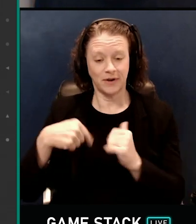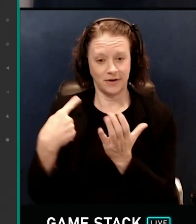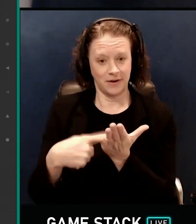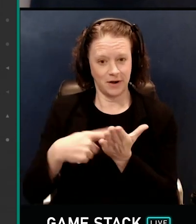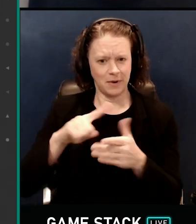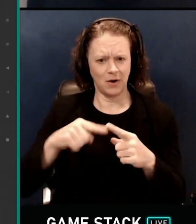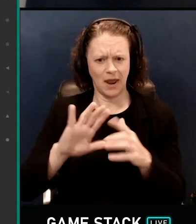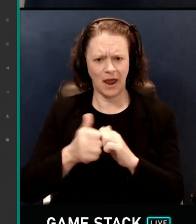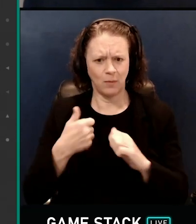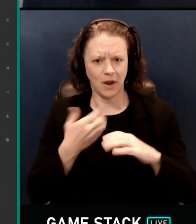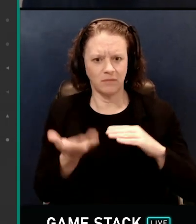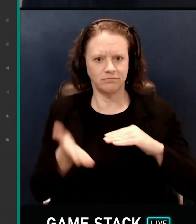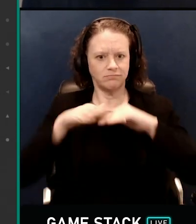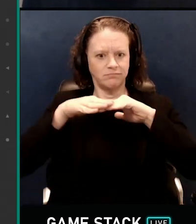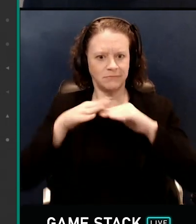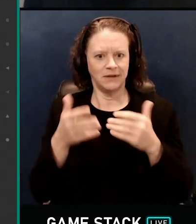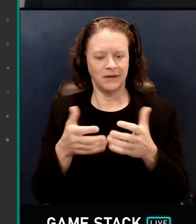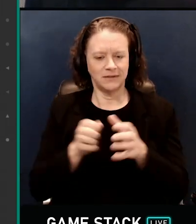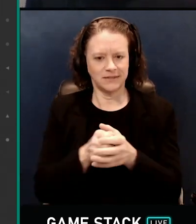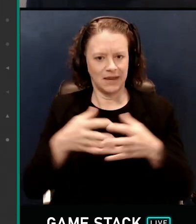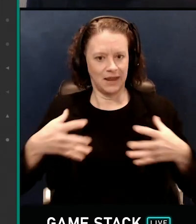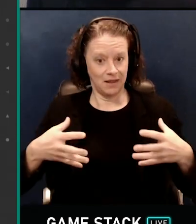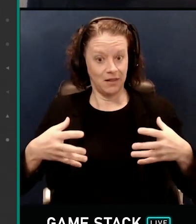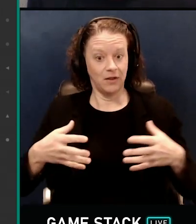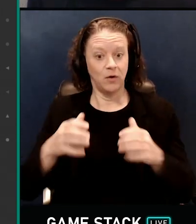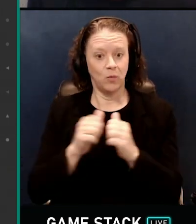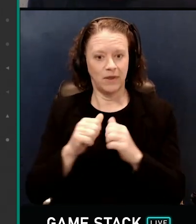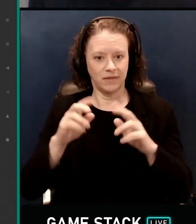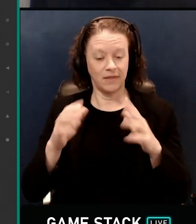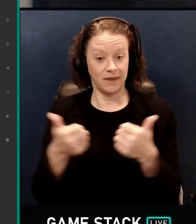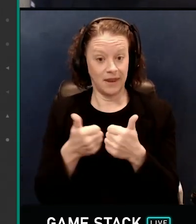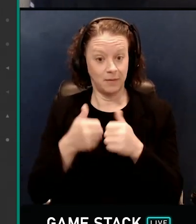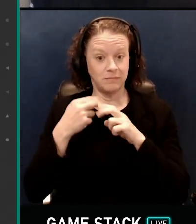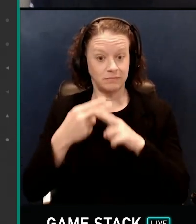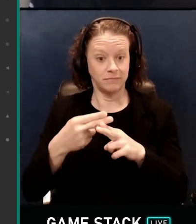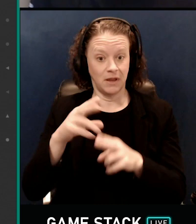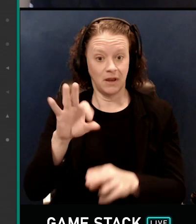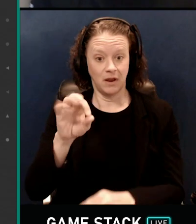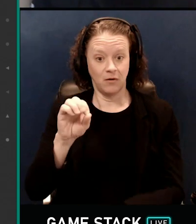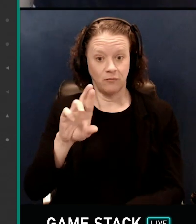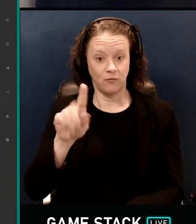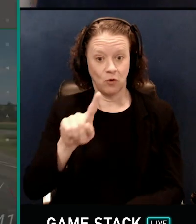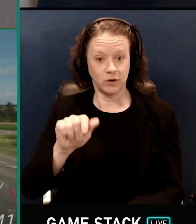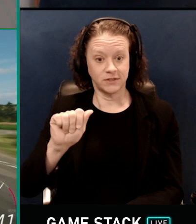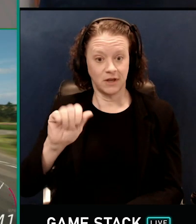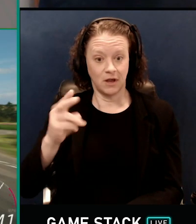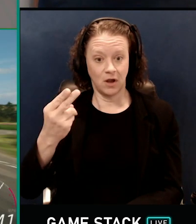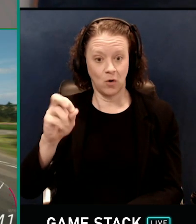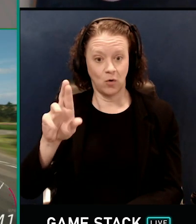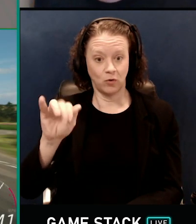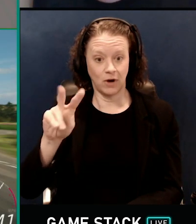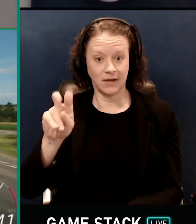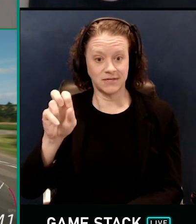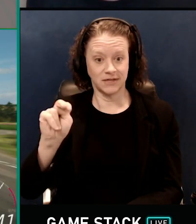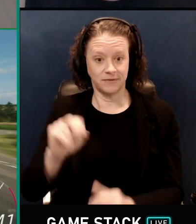this is helping us with increased scale on the title of Forza Horizon. So if we start by taking a quick look back